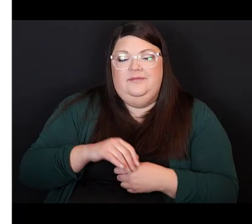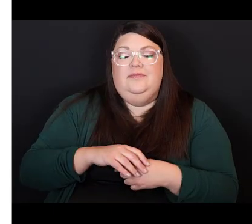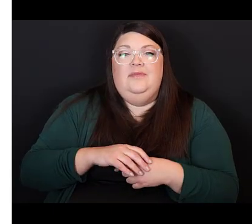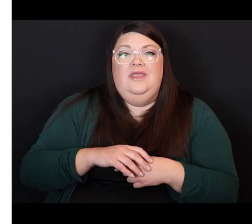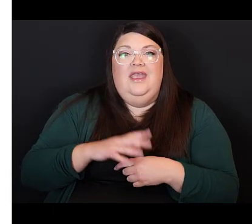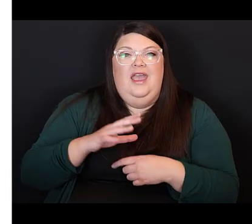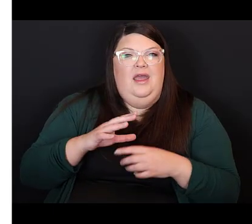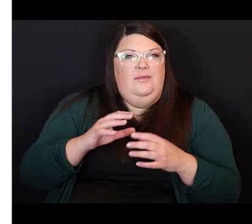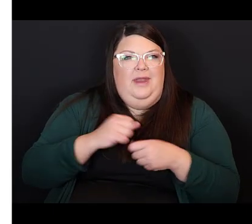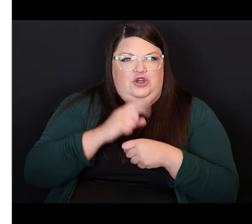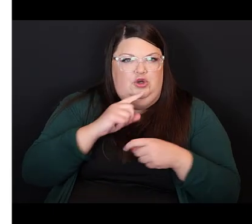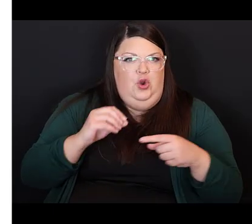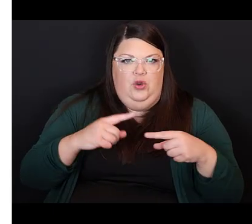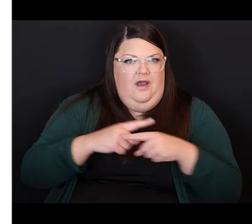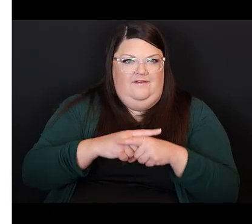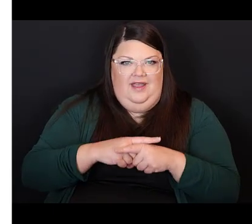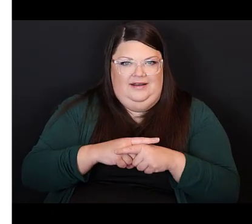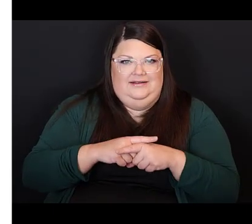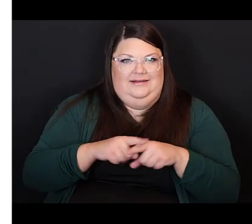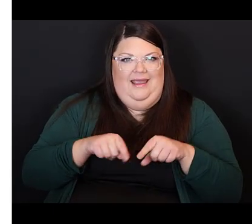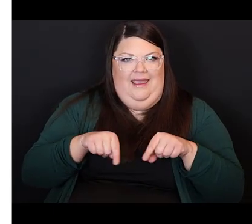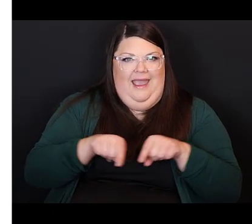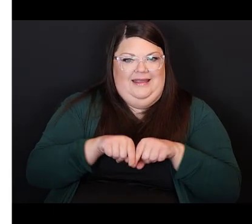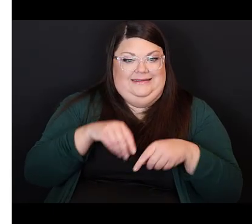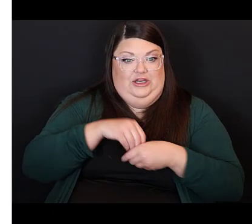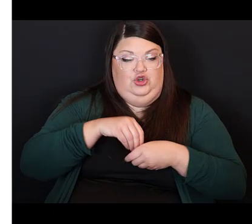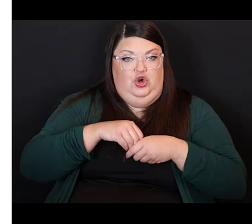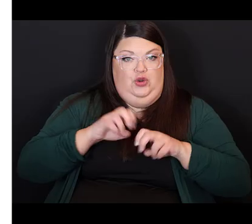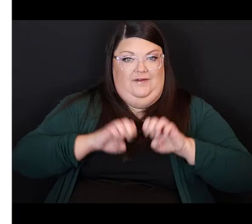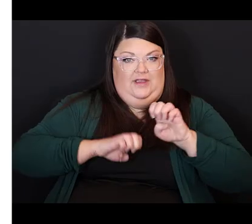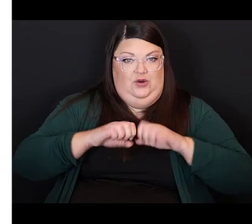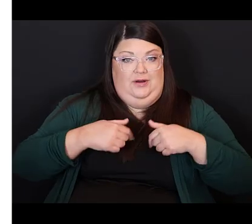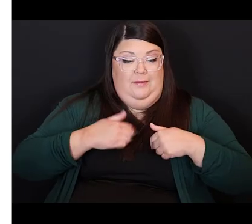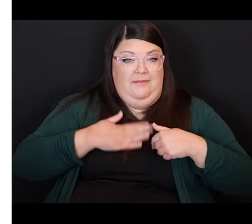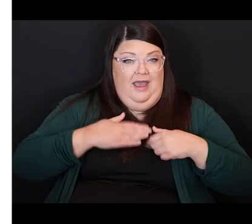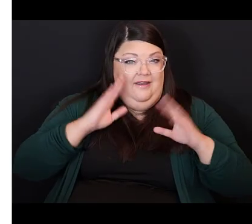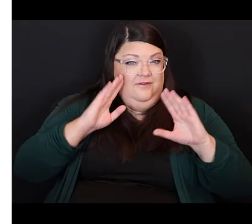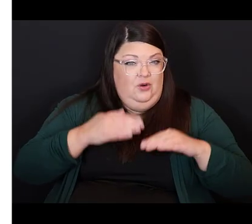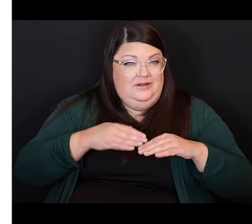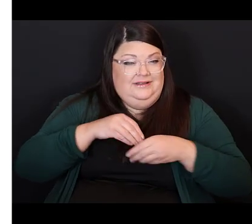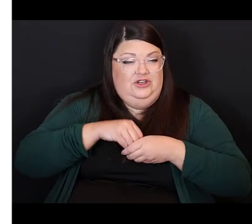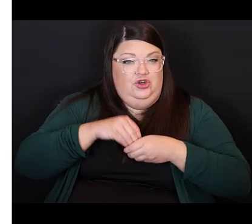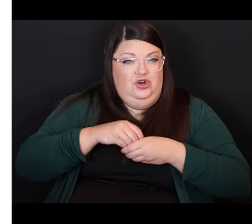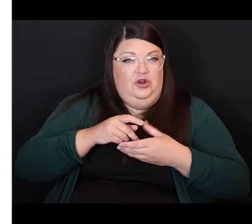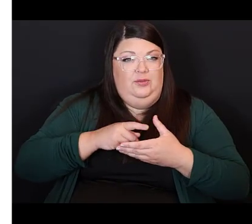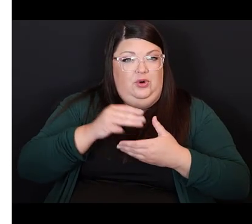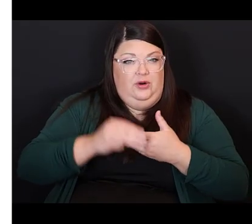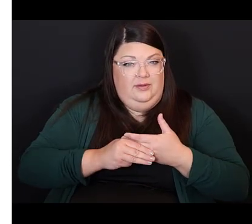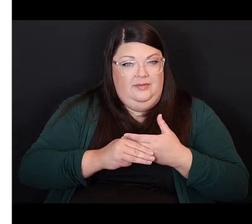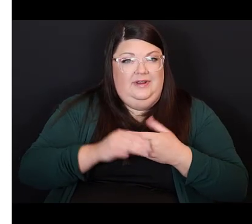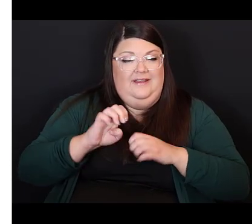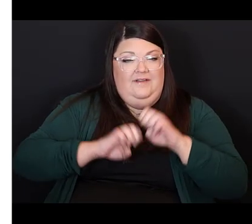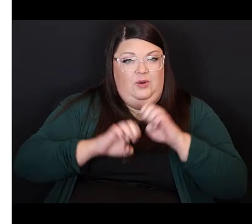my role as internal evaluator. My focus is on internal programmatic evaluation and ensuring